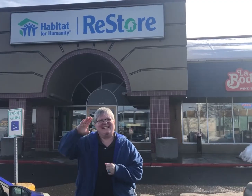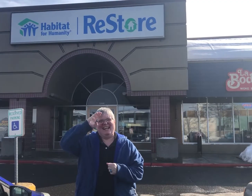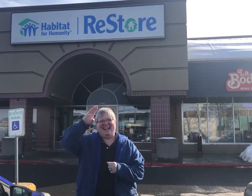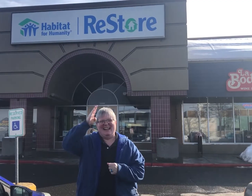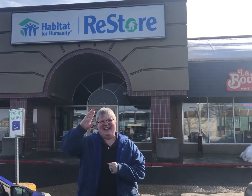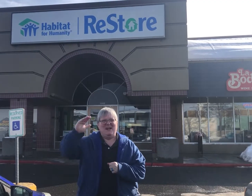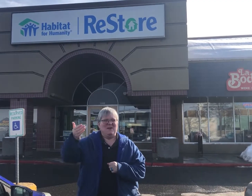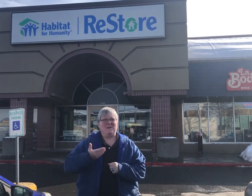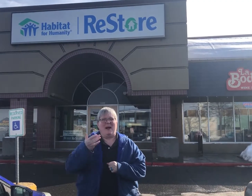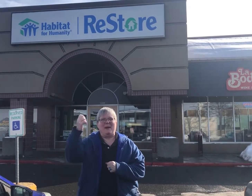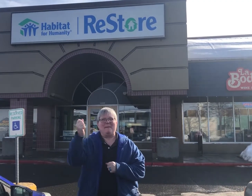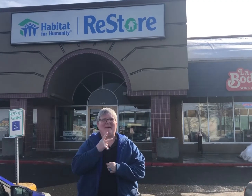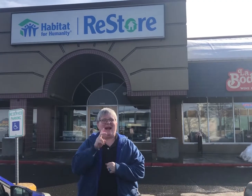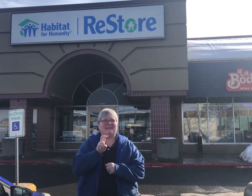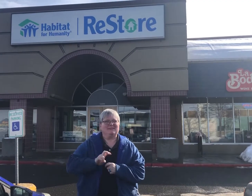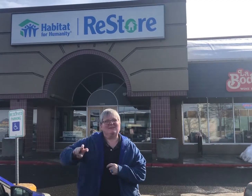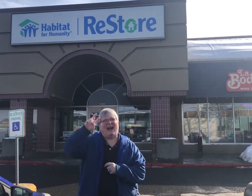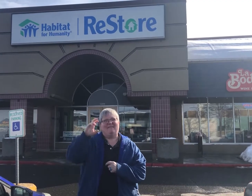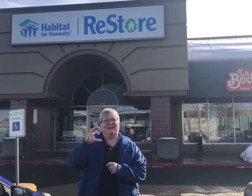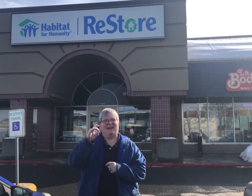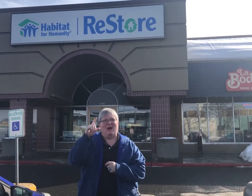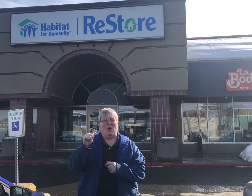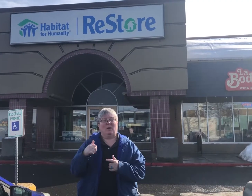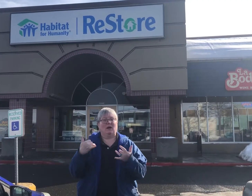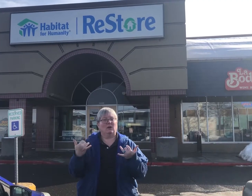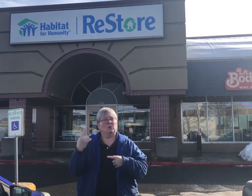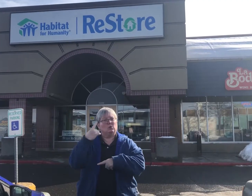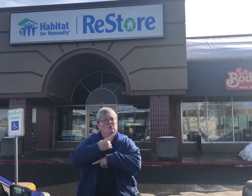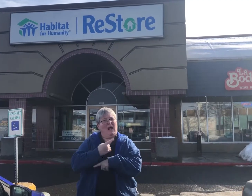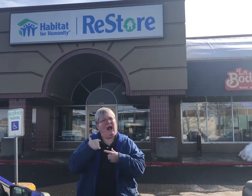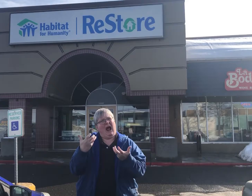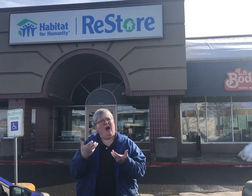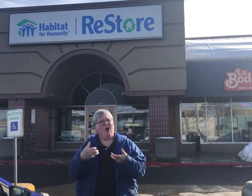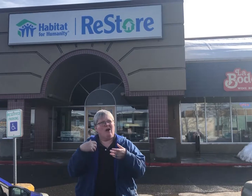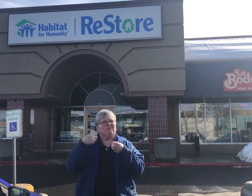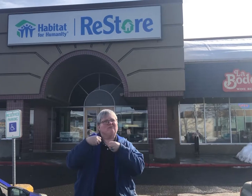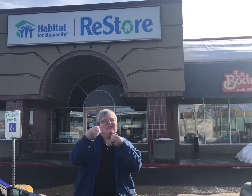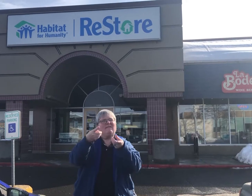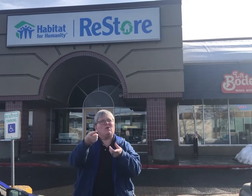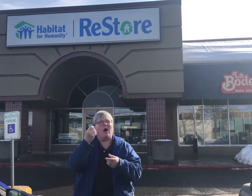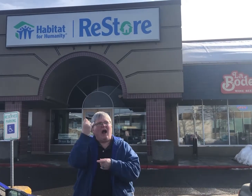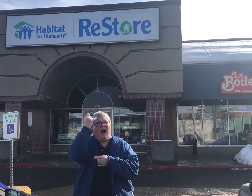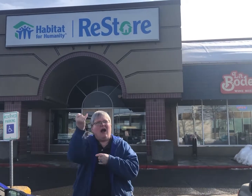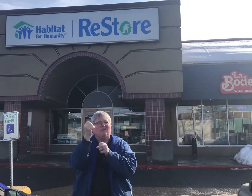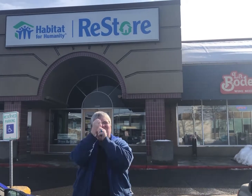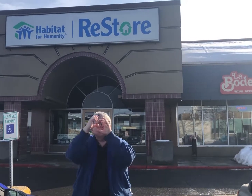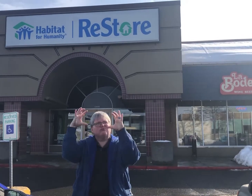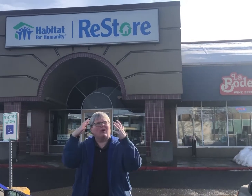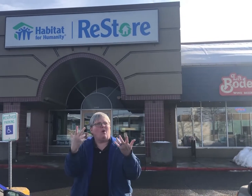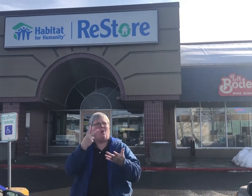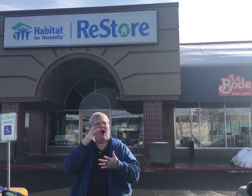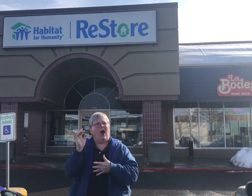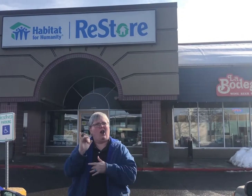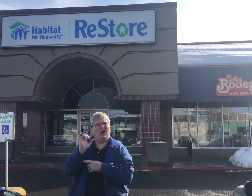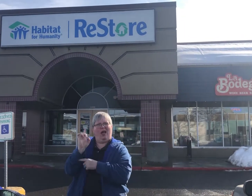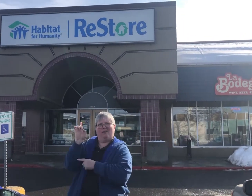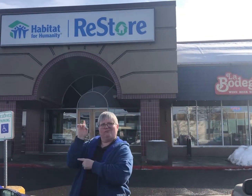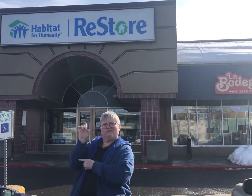Hello welcome back to Traveling CODA. Today I wanted to kind of give you an idea of what this